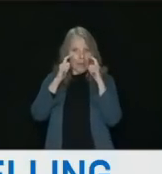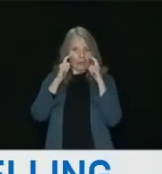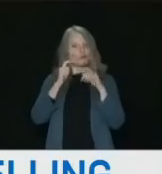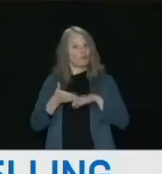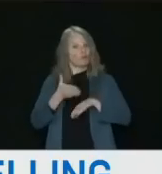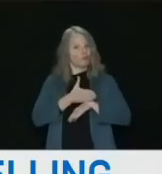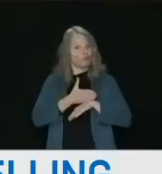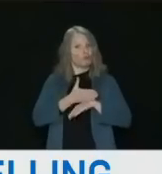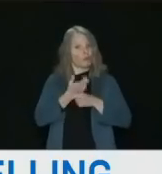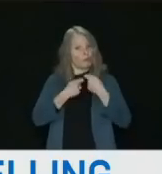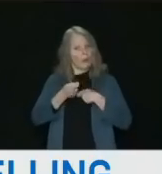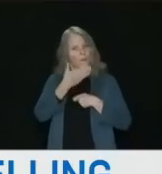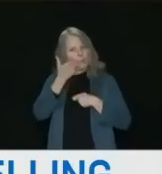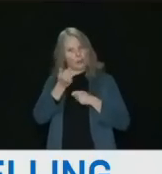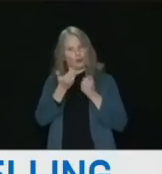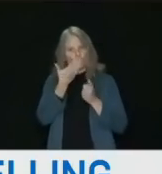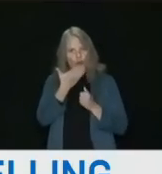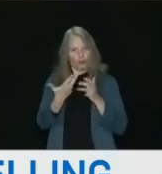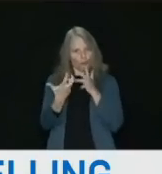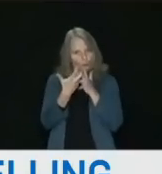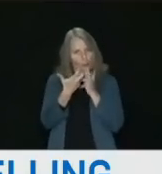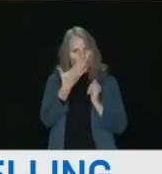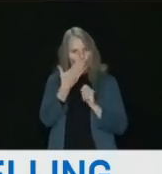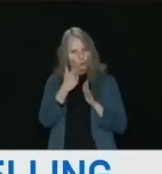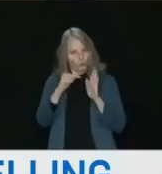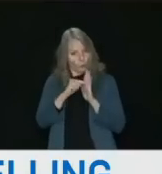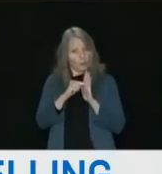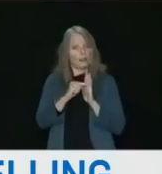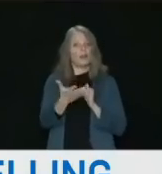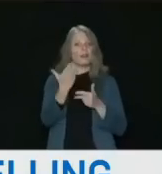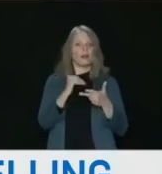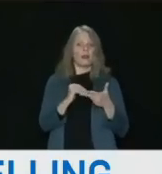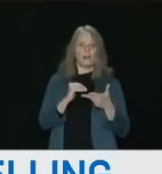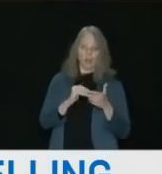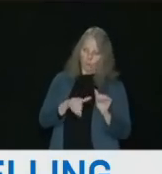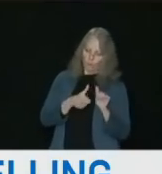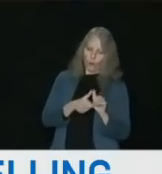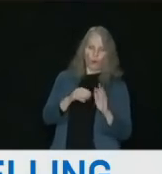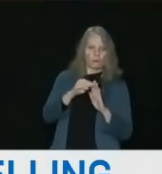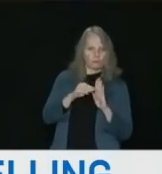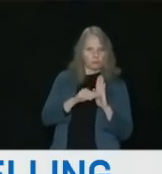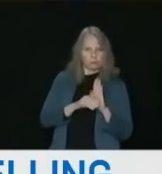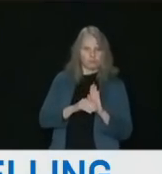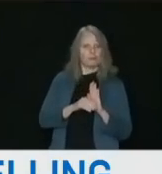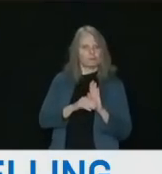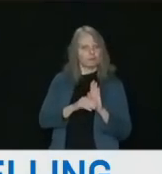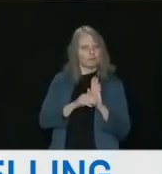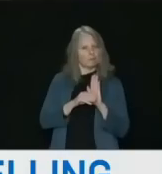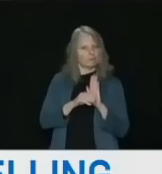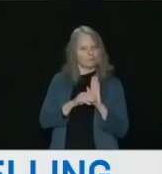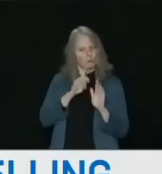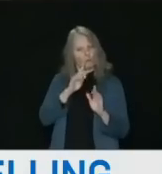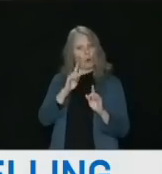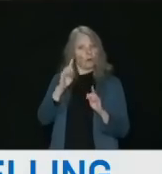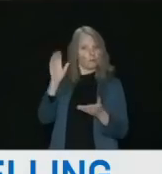FAST[Audio difficulties] AT THE SAME TIME WE SEA CANADIANS ADAPTING TO THE MOST